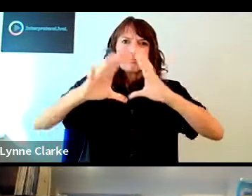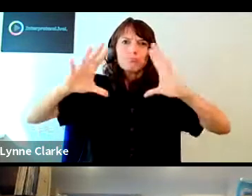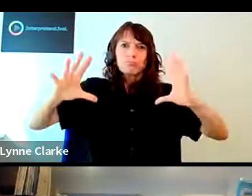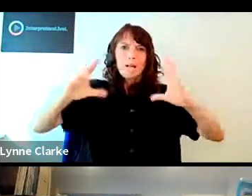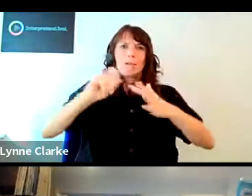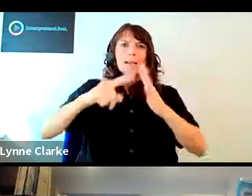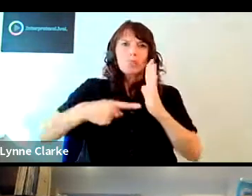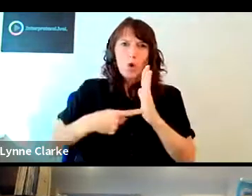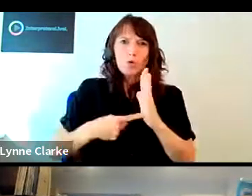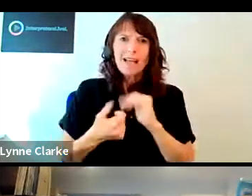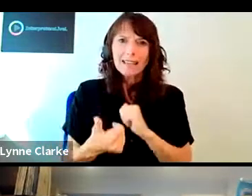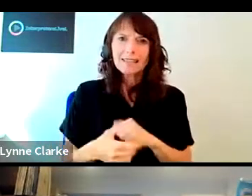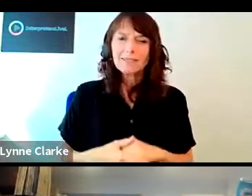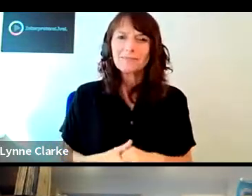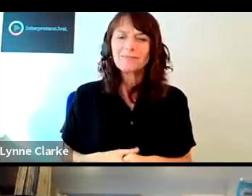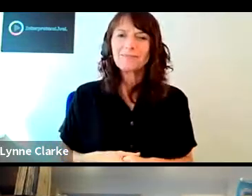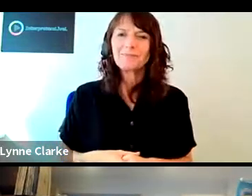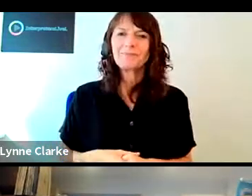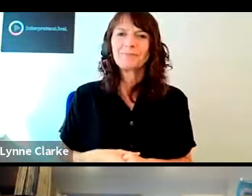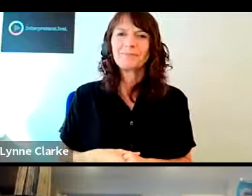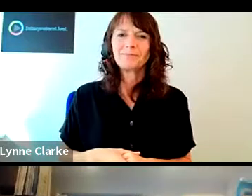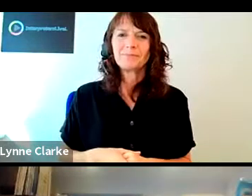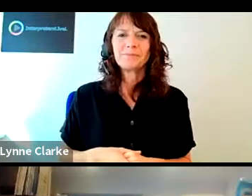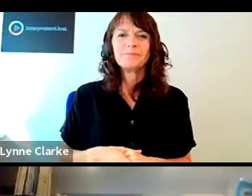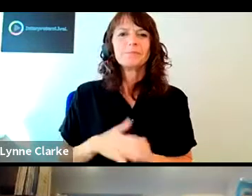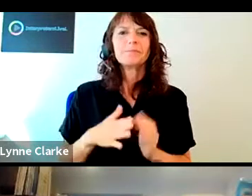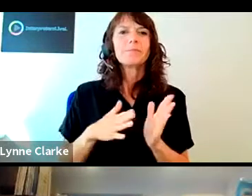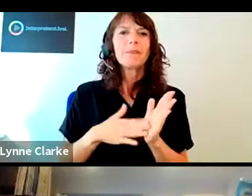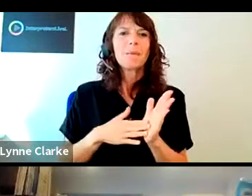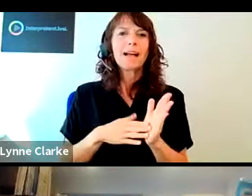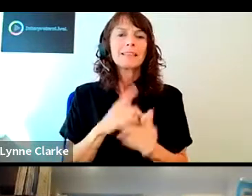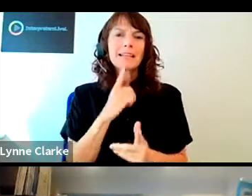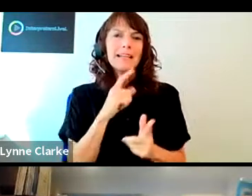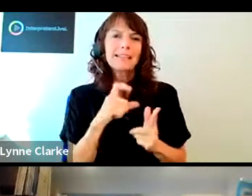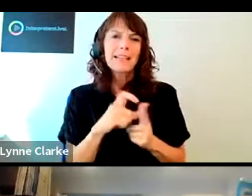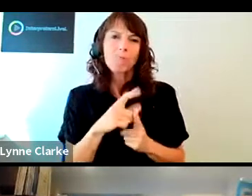Absolutely. Absolutely. Debra, you raised a good point and there are some good questions in